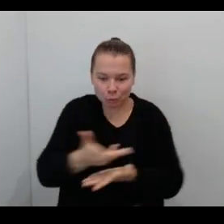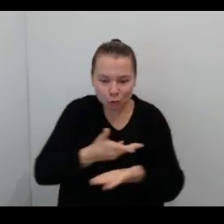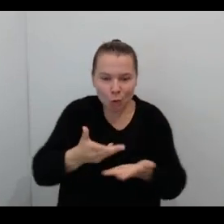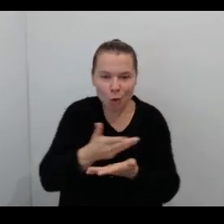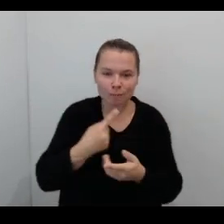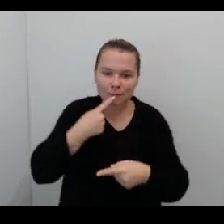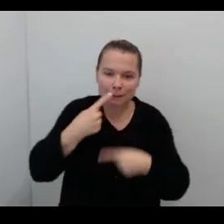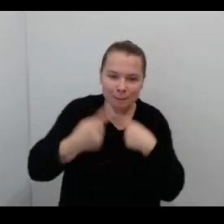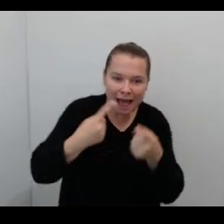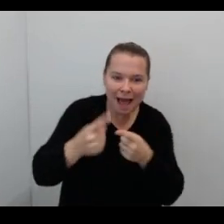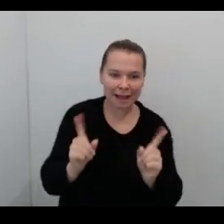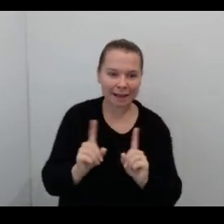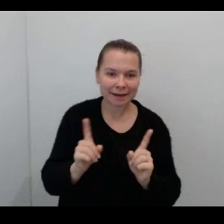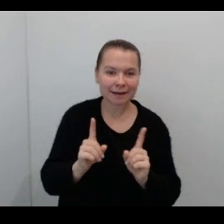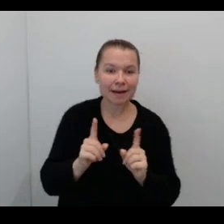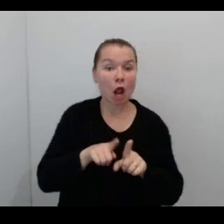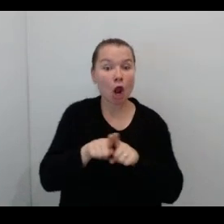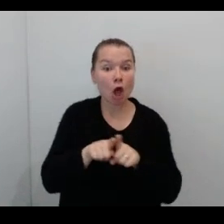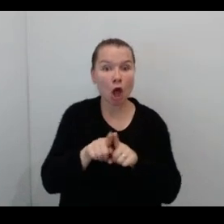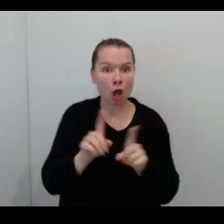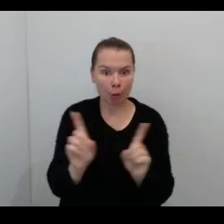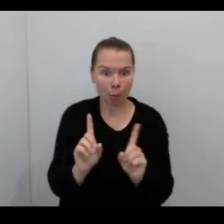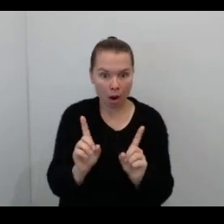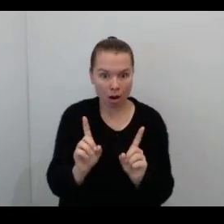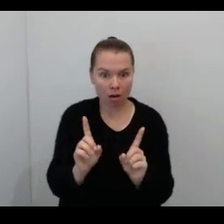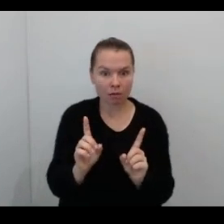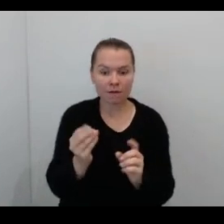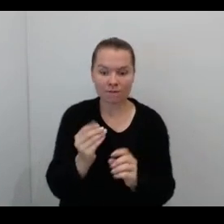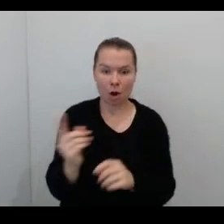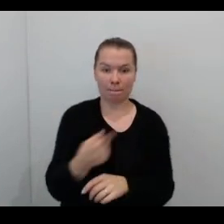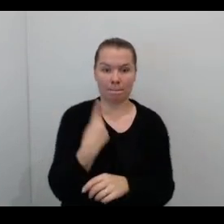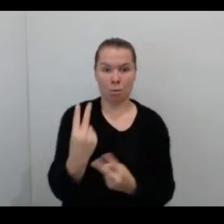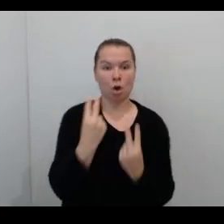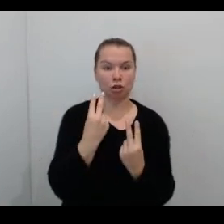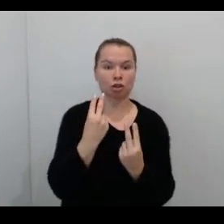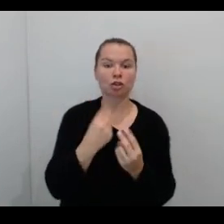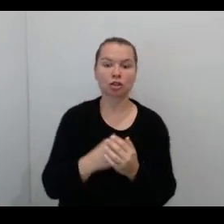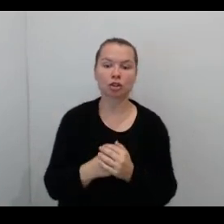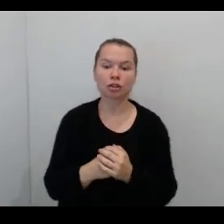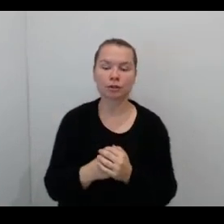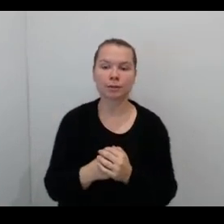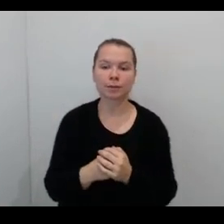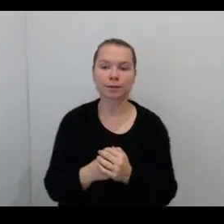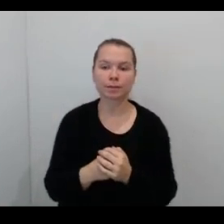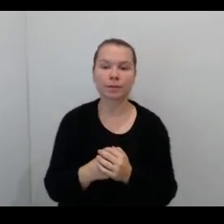might learn from the hour session we'll try and get everything jam packed in for you guys.